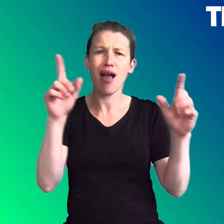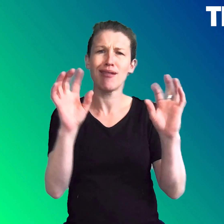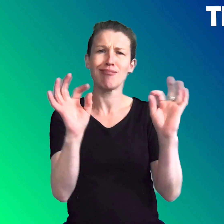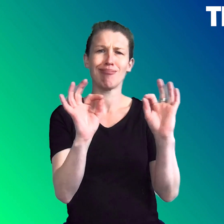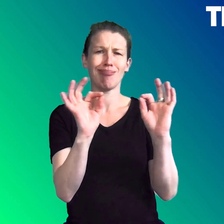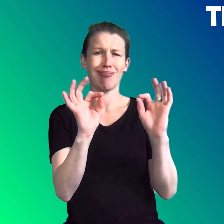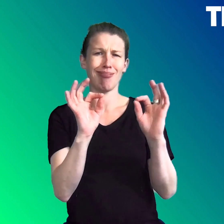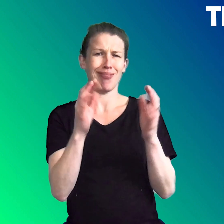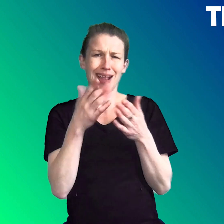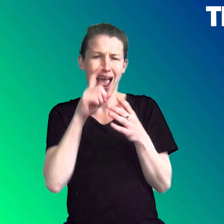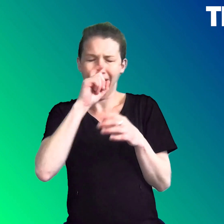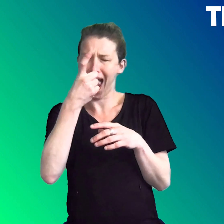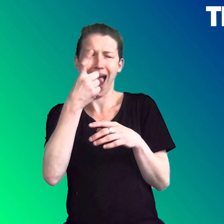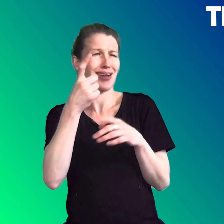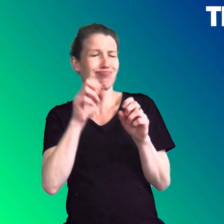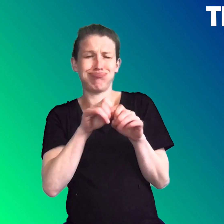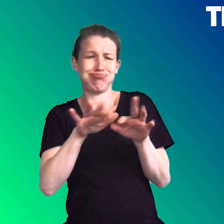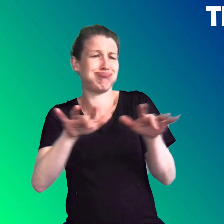They couldn't send out their pollen to breed.